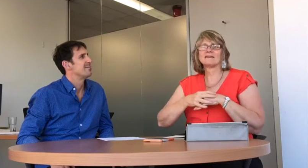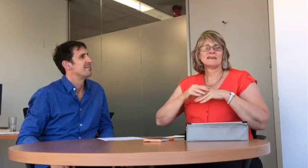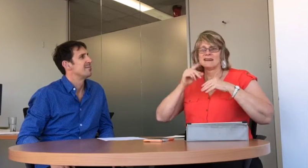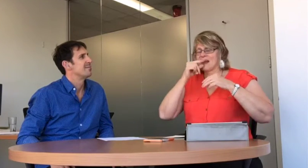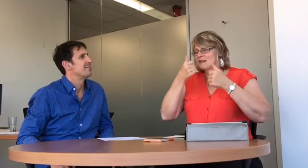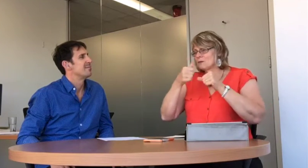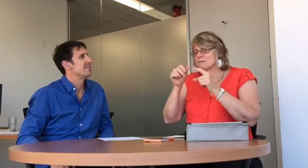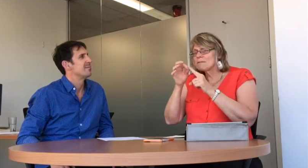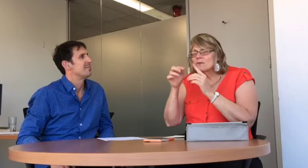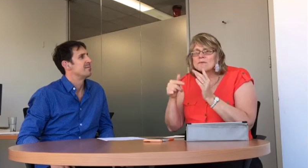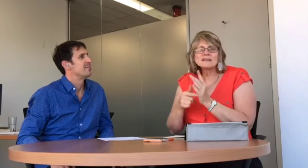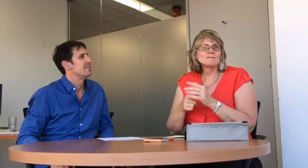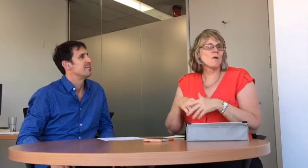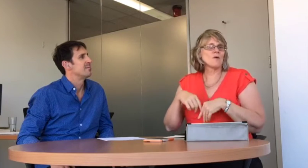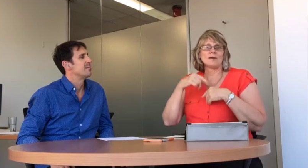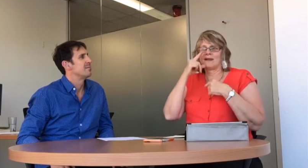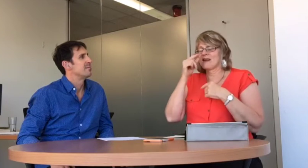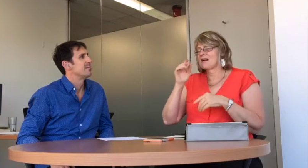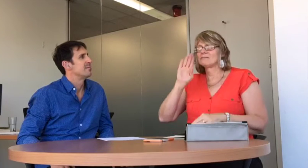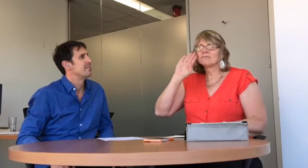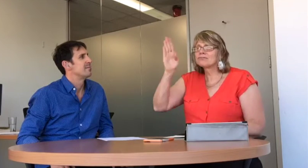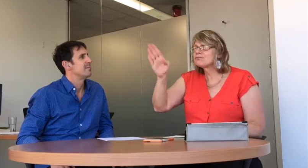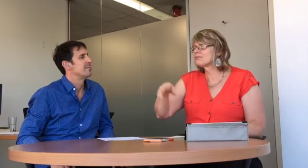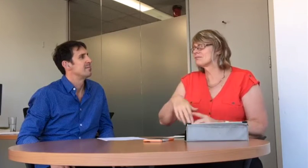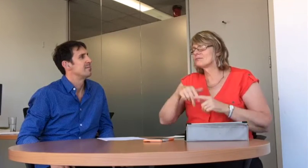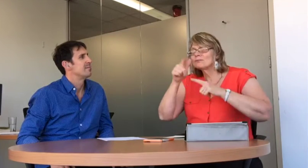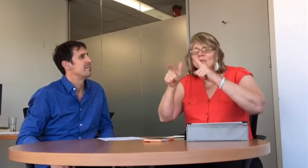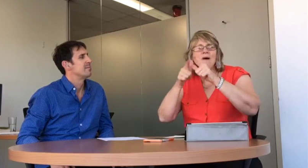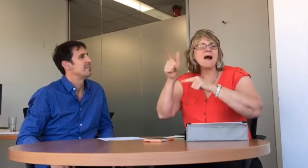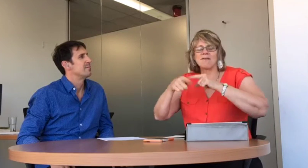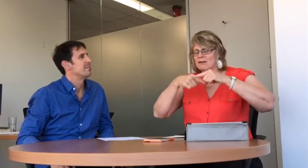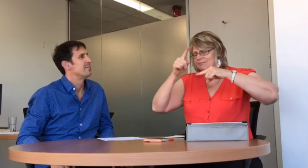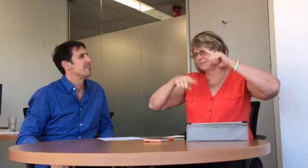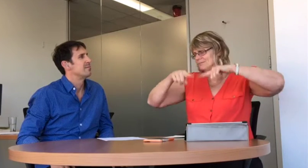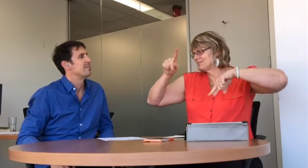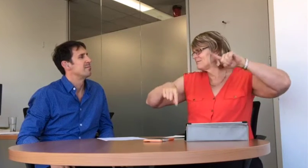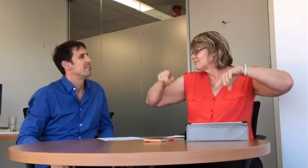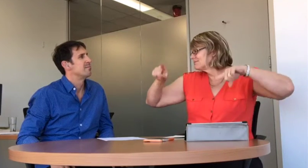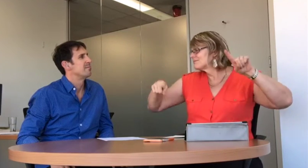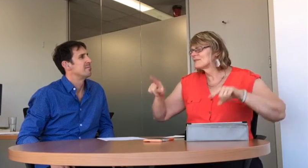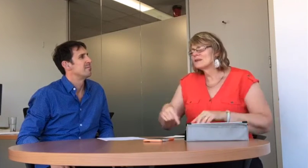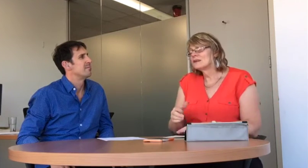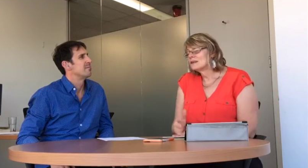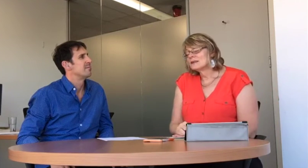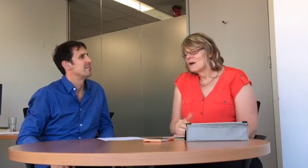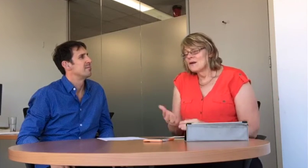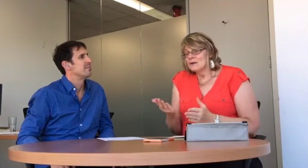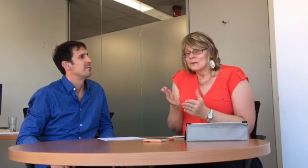Most of us can travel, we can use public transport and just lead independent lives.